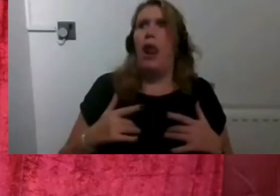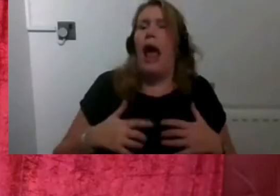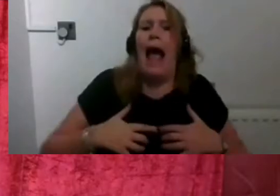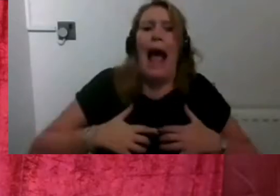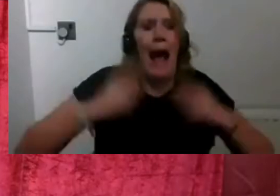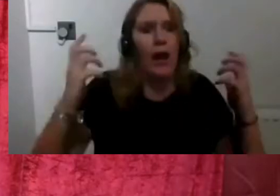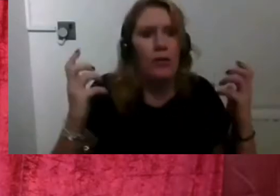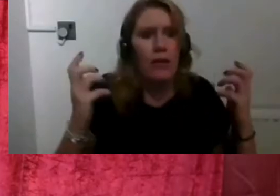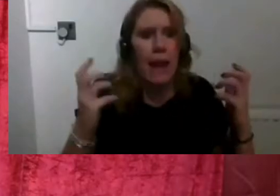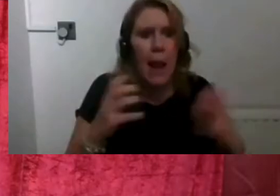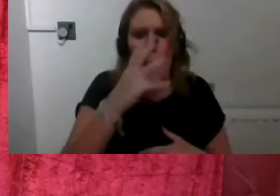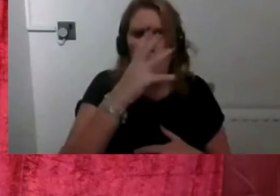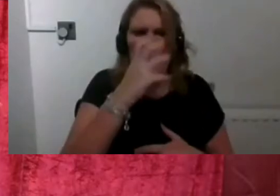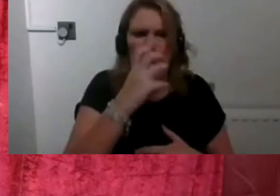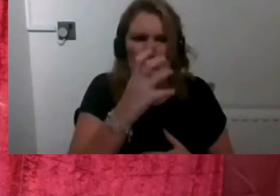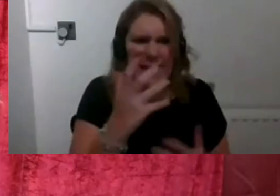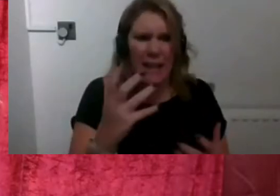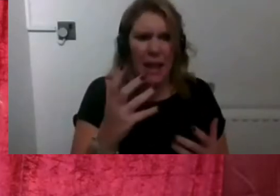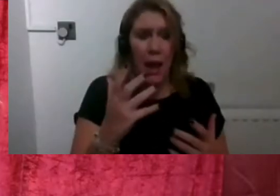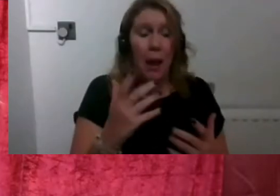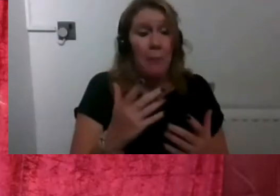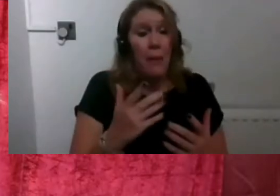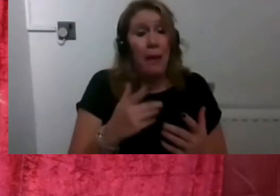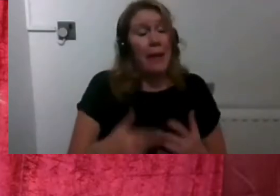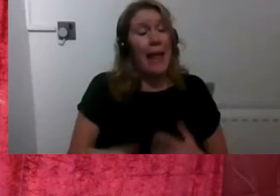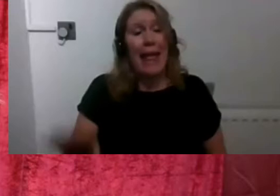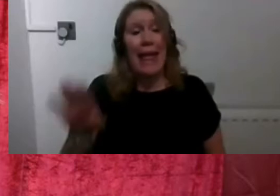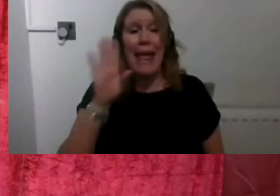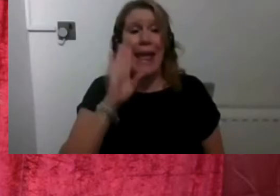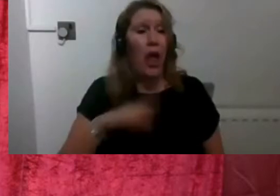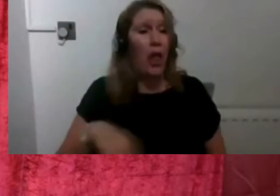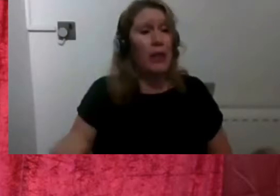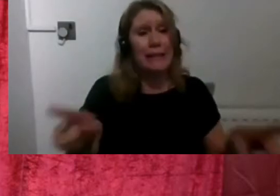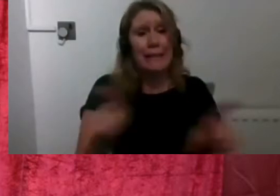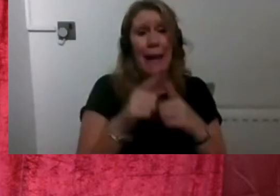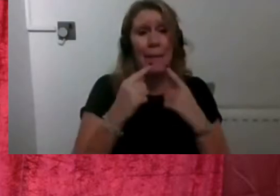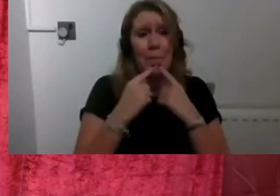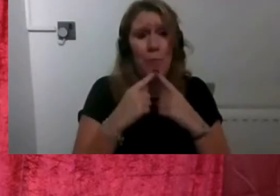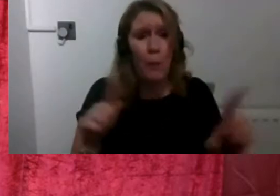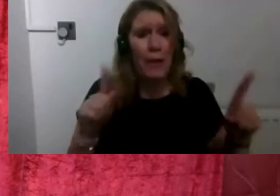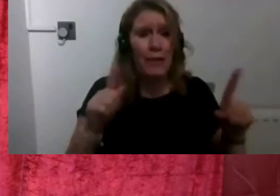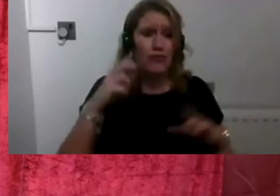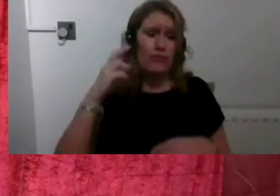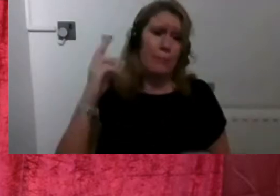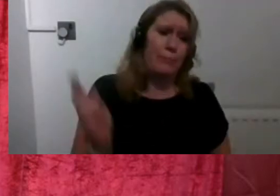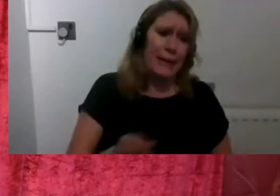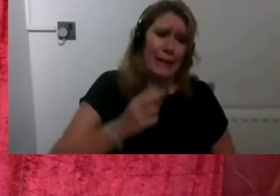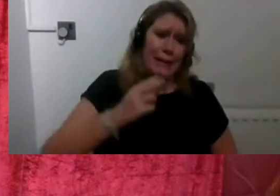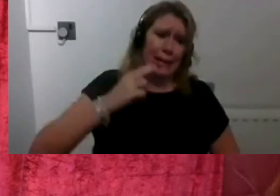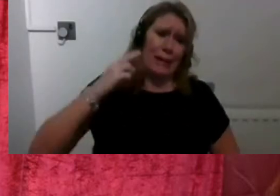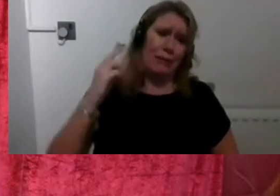Hearing the same unique original One-liners, repeated over and over